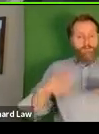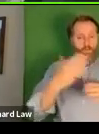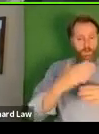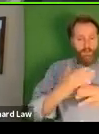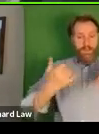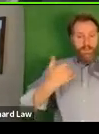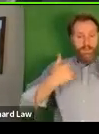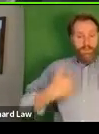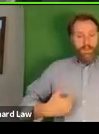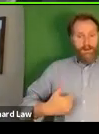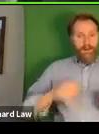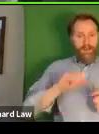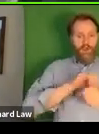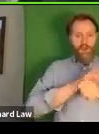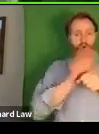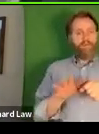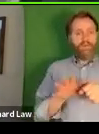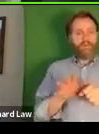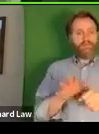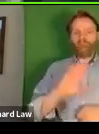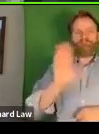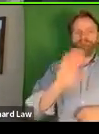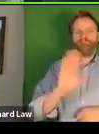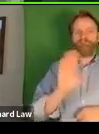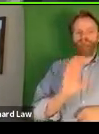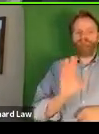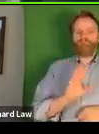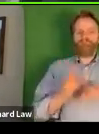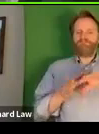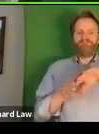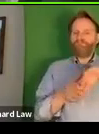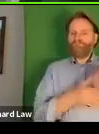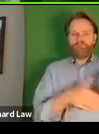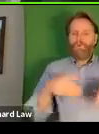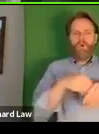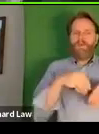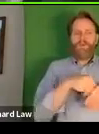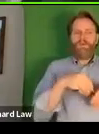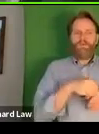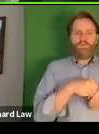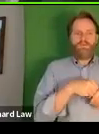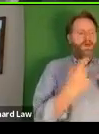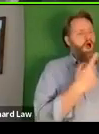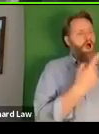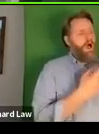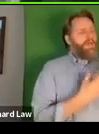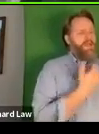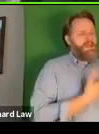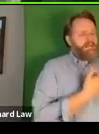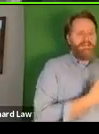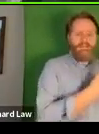attendance management measures in any way in relation to this specific point